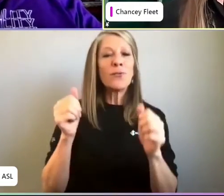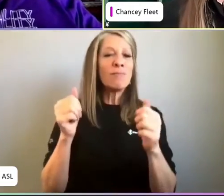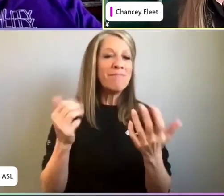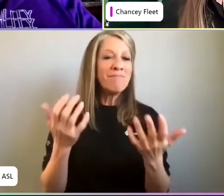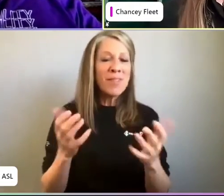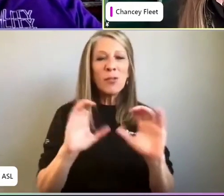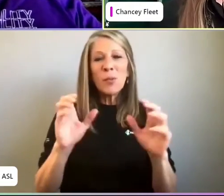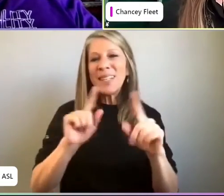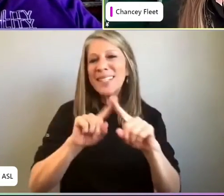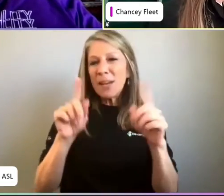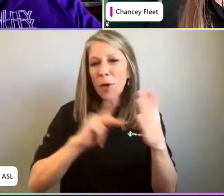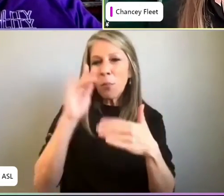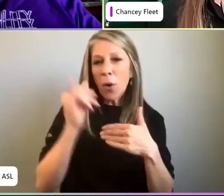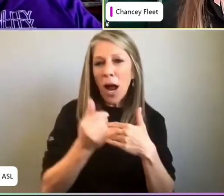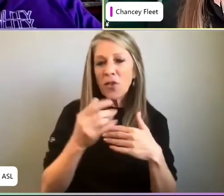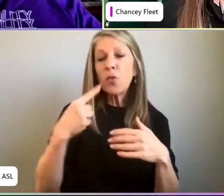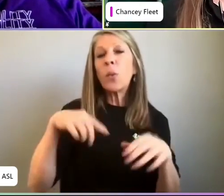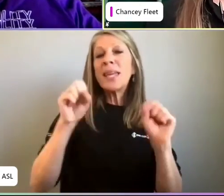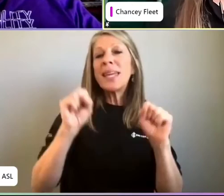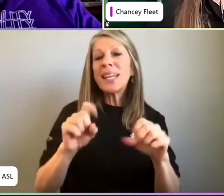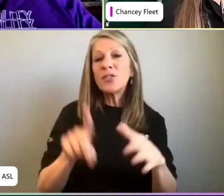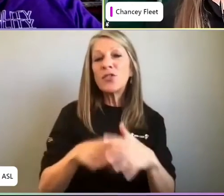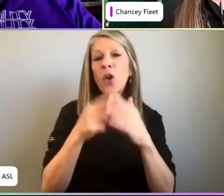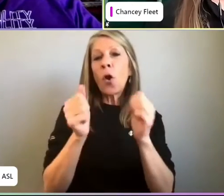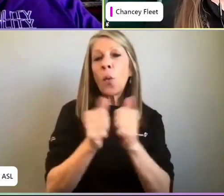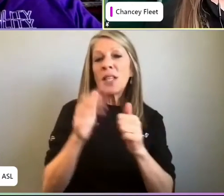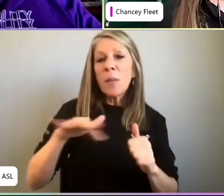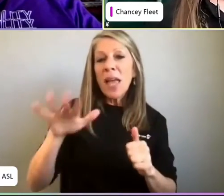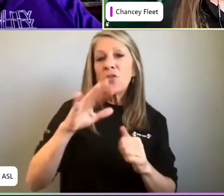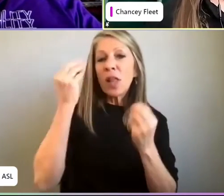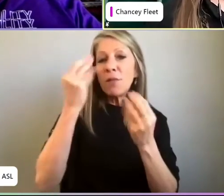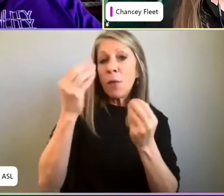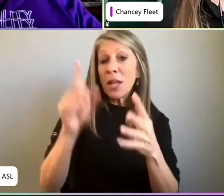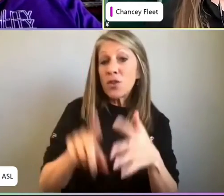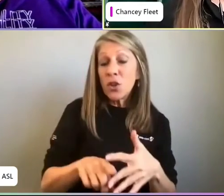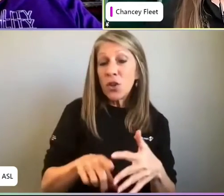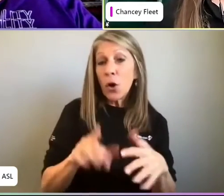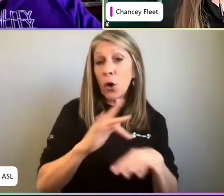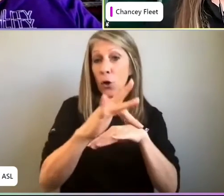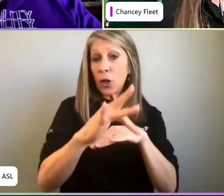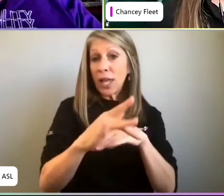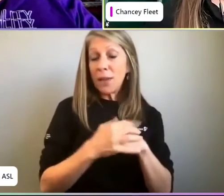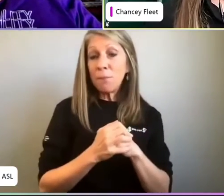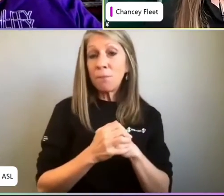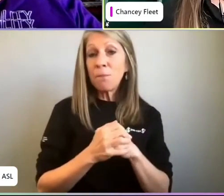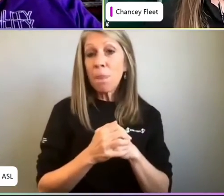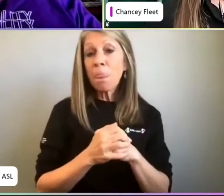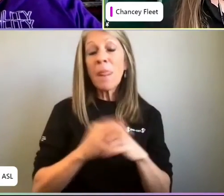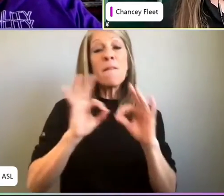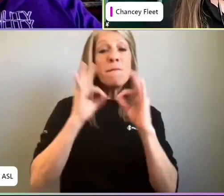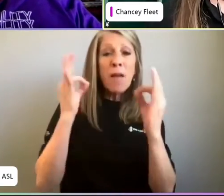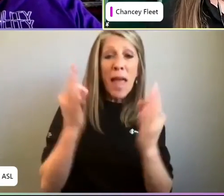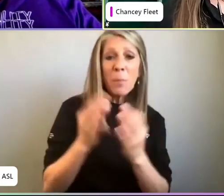so that might look like celebrating lunar new year by the year of the rabbit by doing origami crafts with the